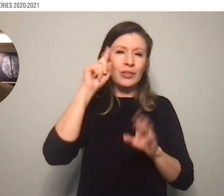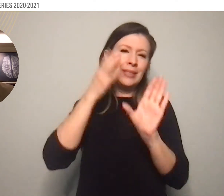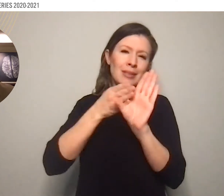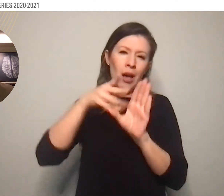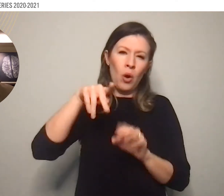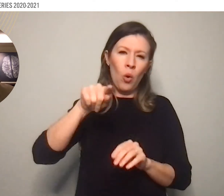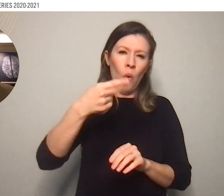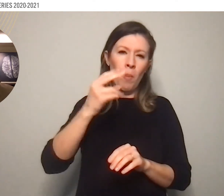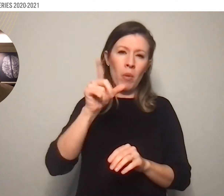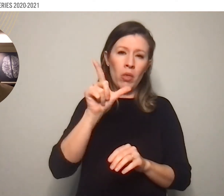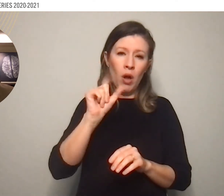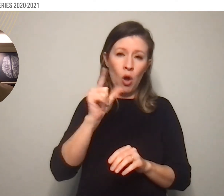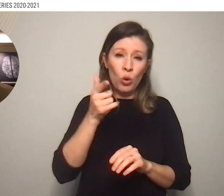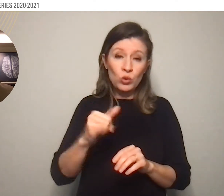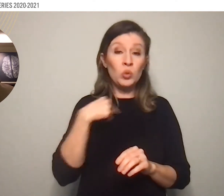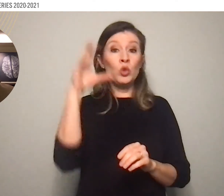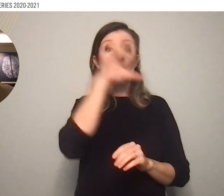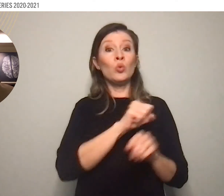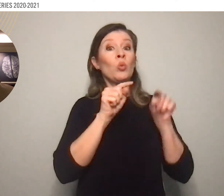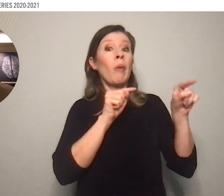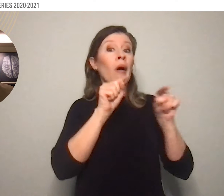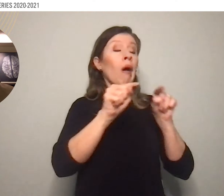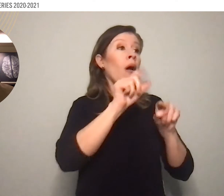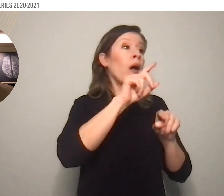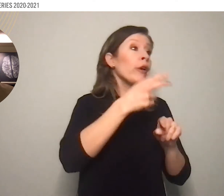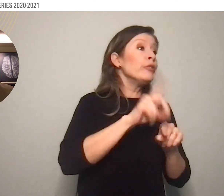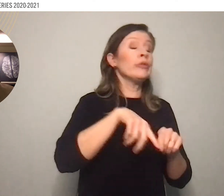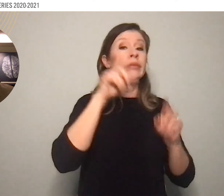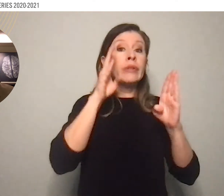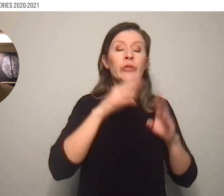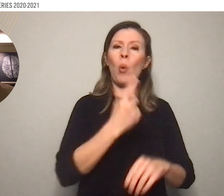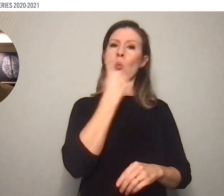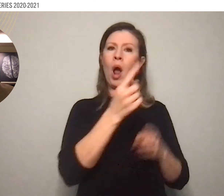that there exists only one mechanism which occurs for that, for that phenomena. There are